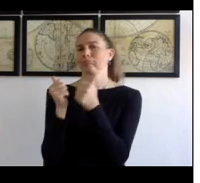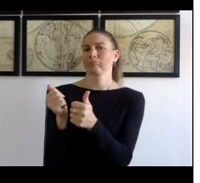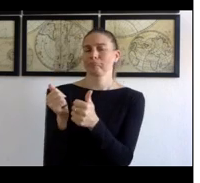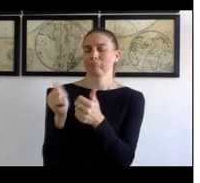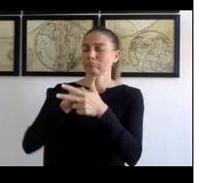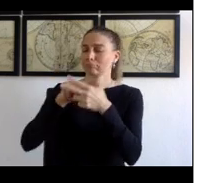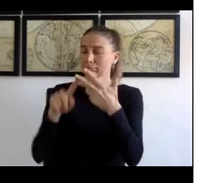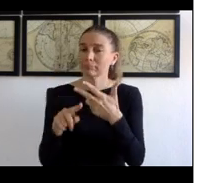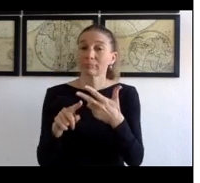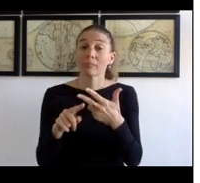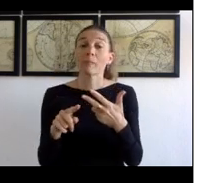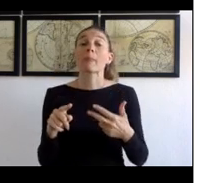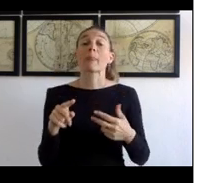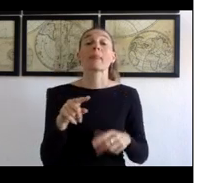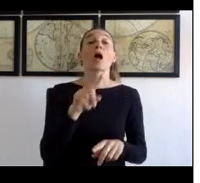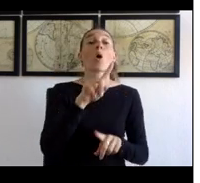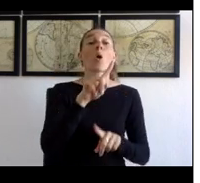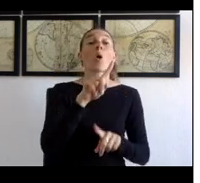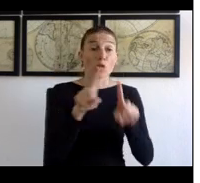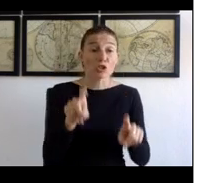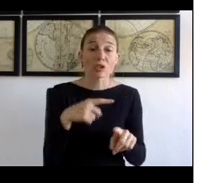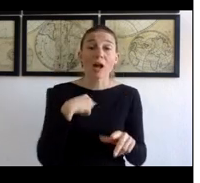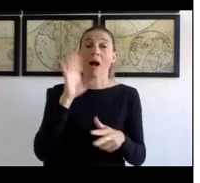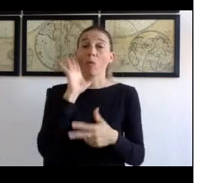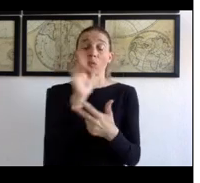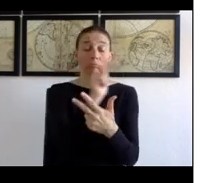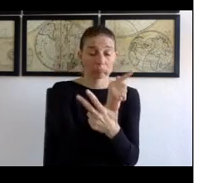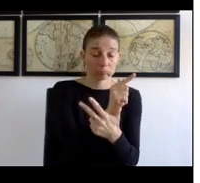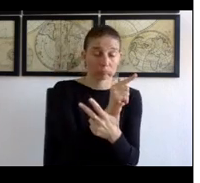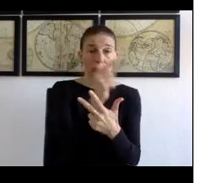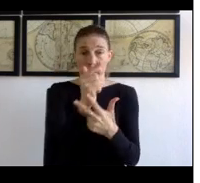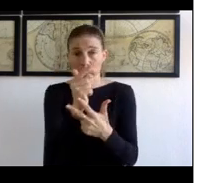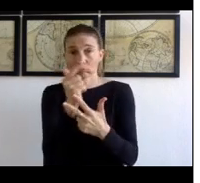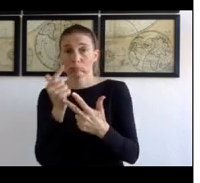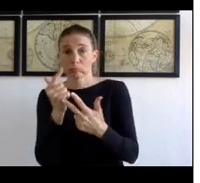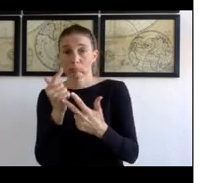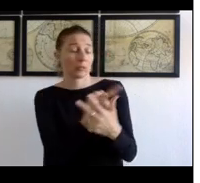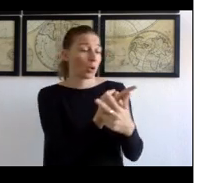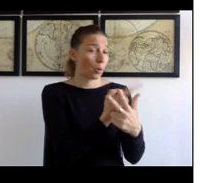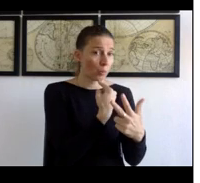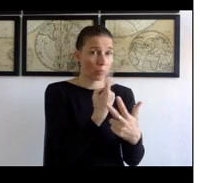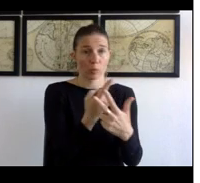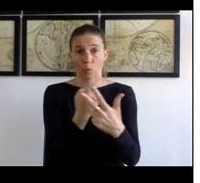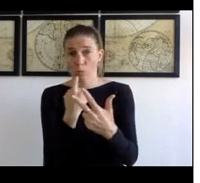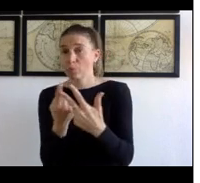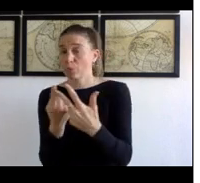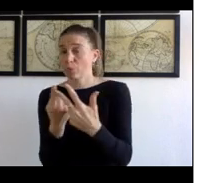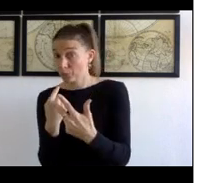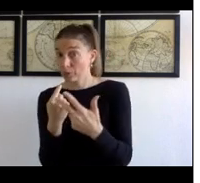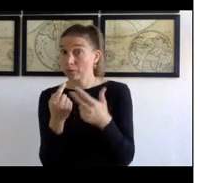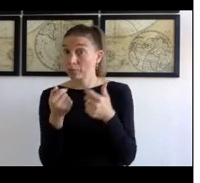and I'll ask Valentina, then Robert and then Anderson to comment on these questions as they wish.